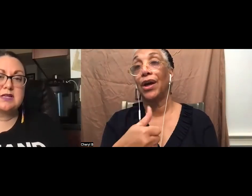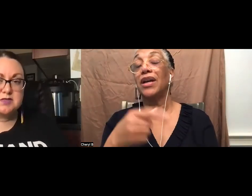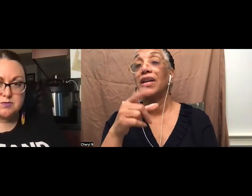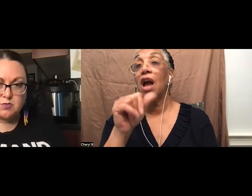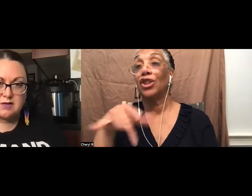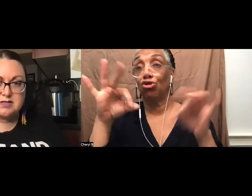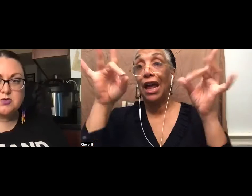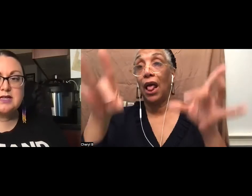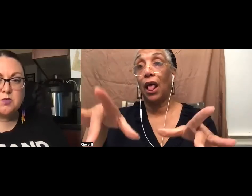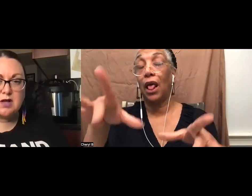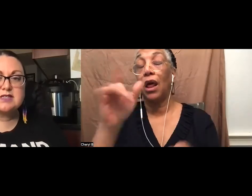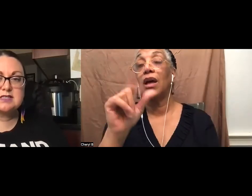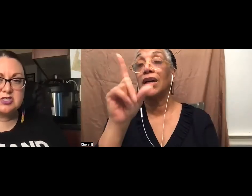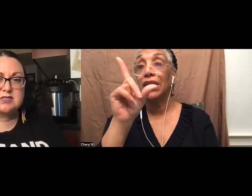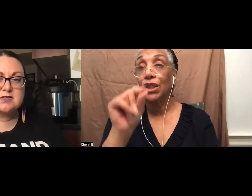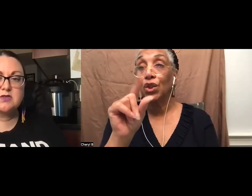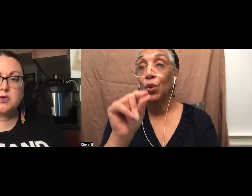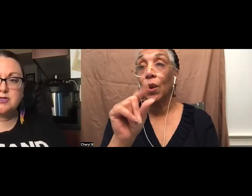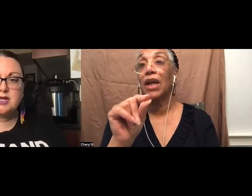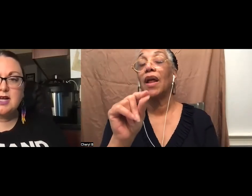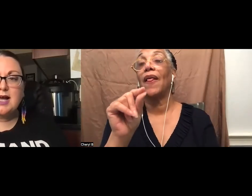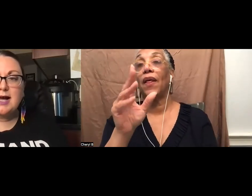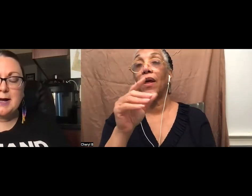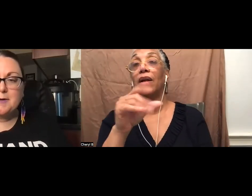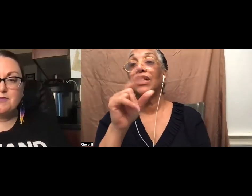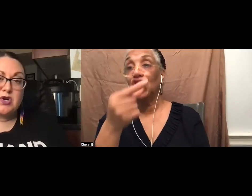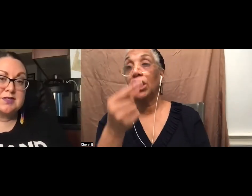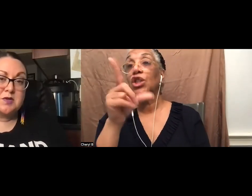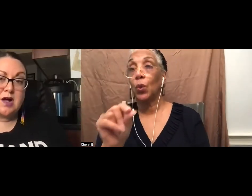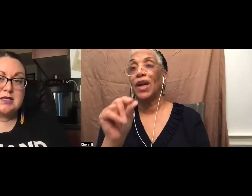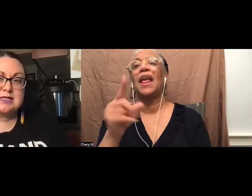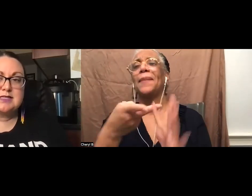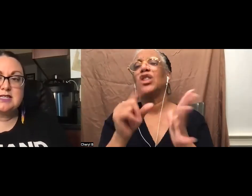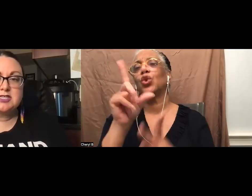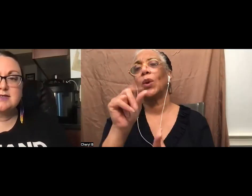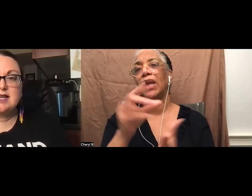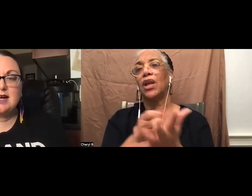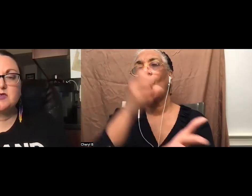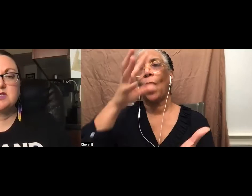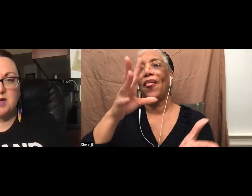one of the 20 wealthiest nations in the world. They are also a colonizing nation. They have a